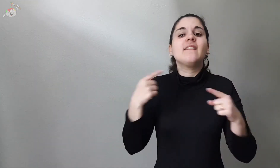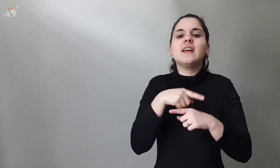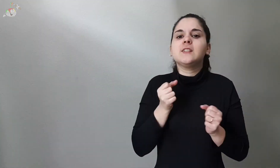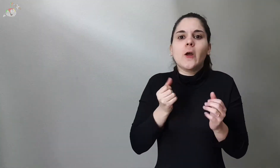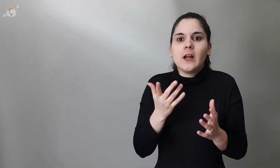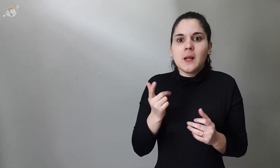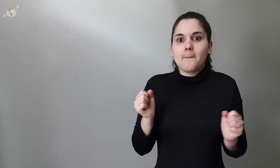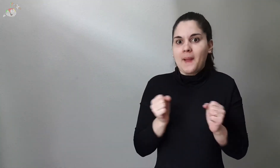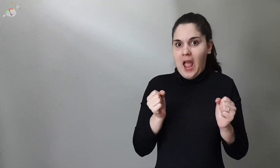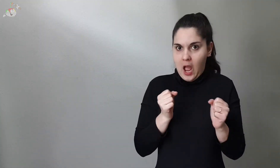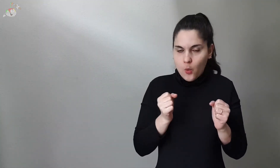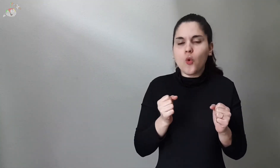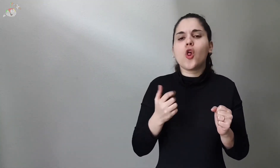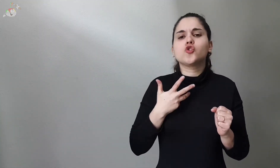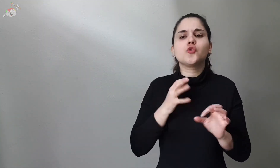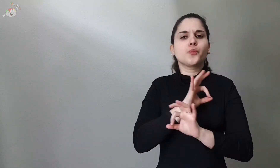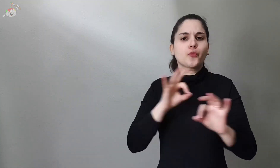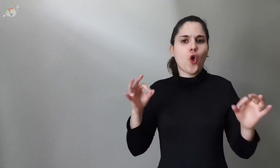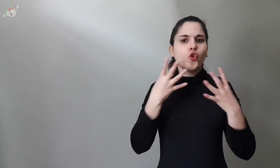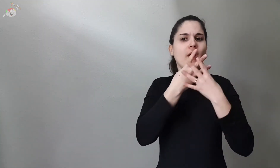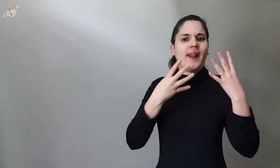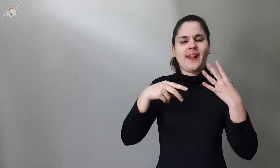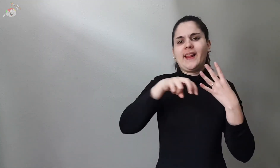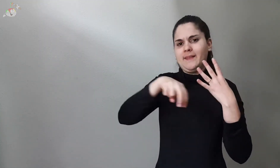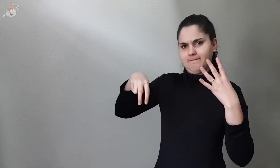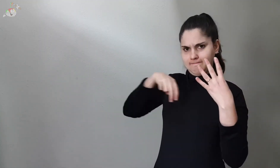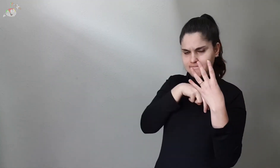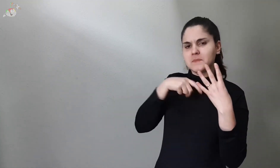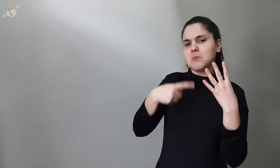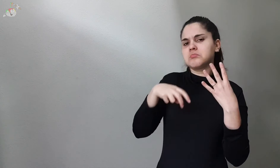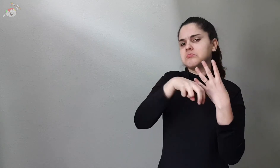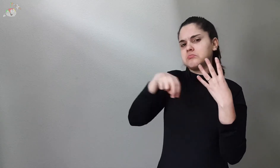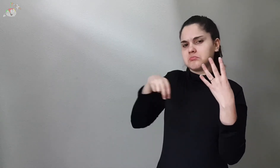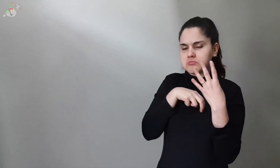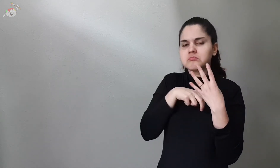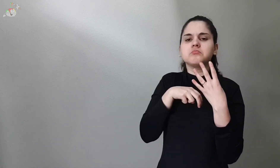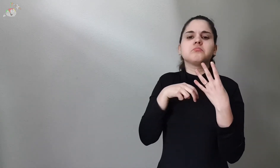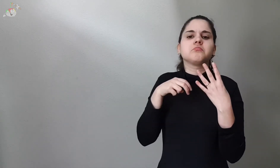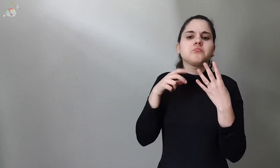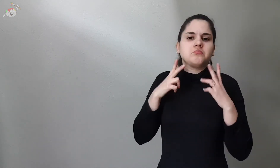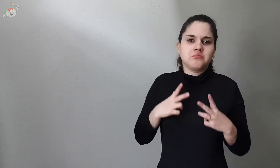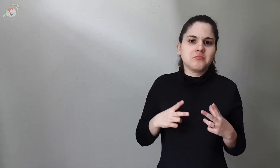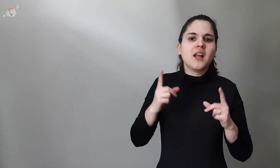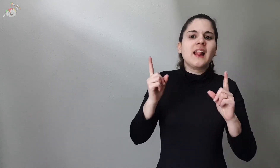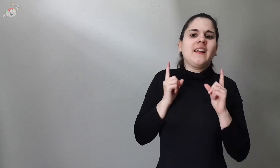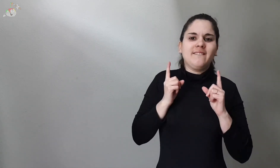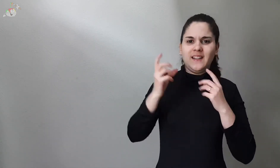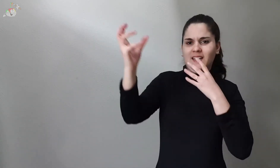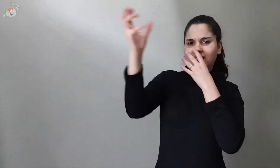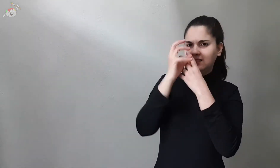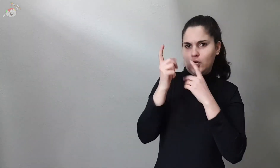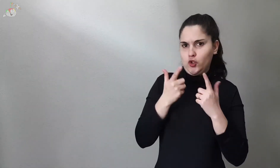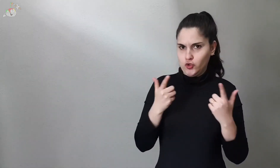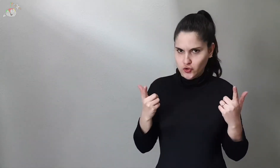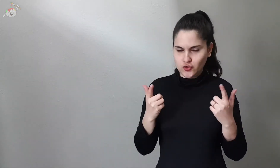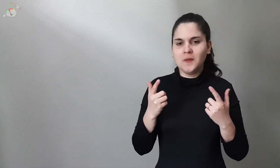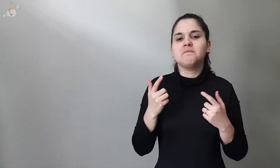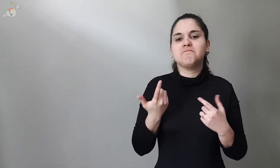On the other hand, if you are not brave, you can go behind the net safe from the throwing of oranges.